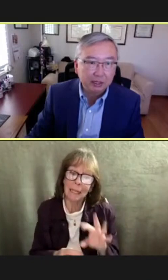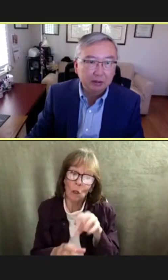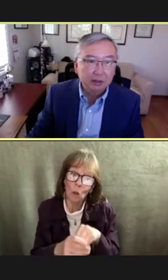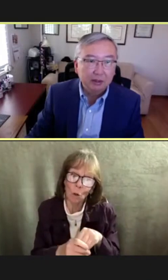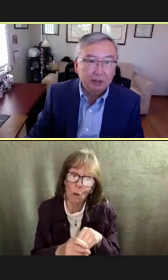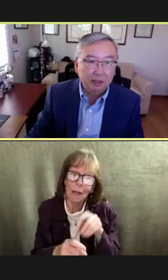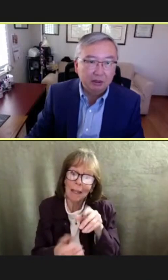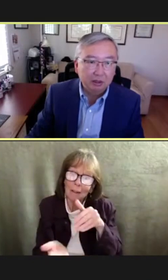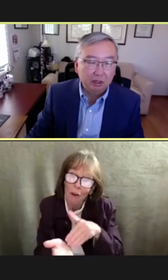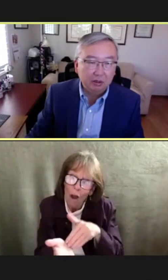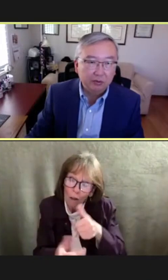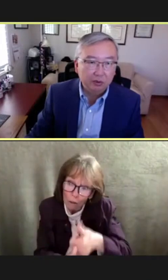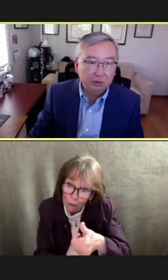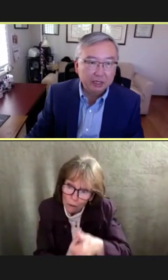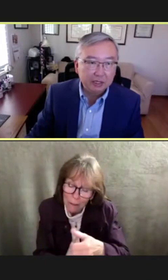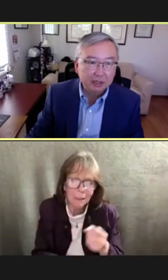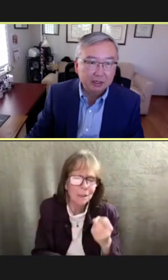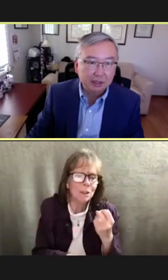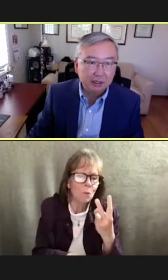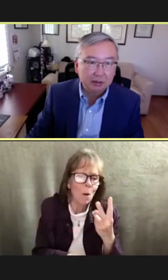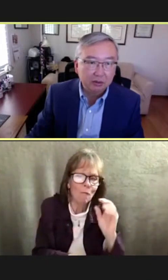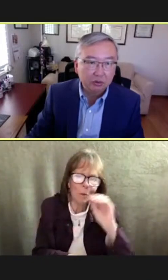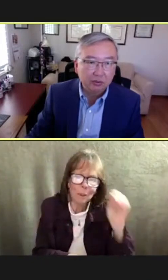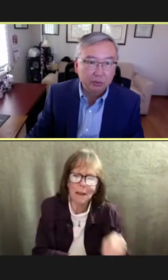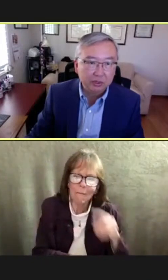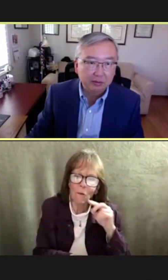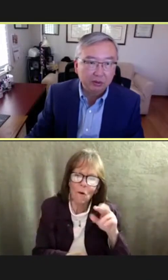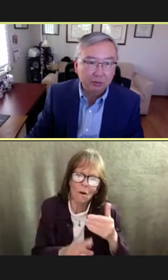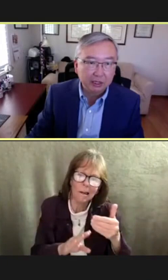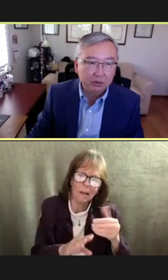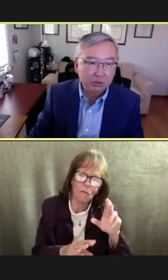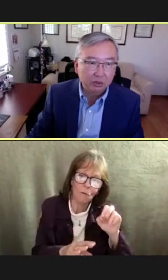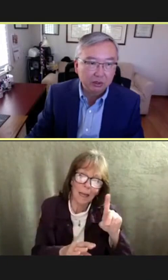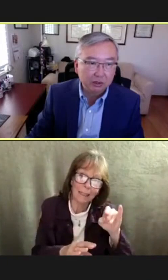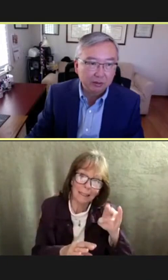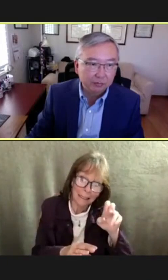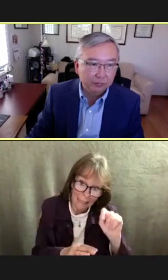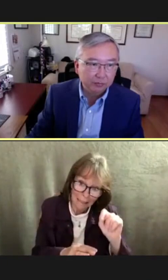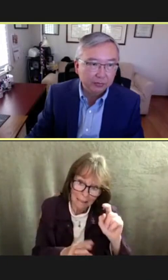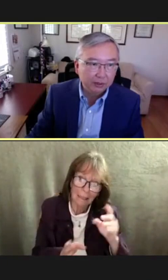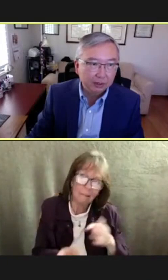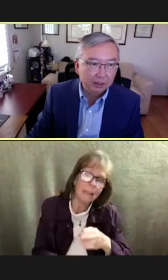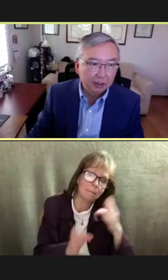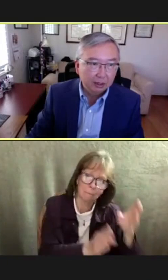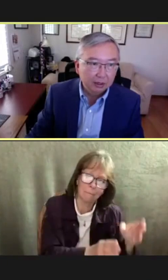the residents, and other 12% for the medical students.